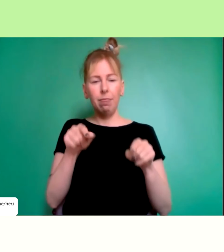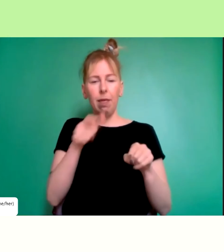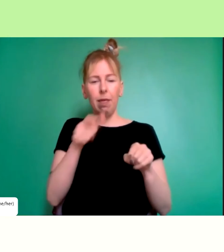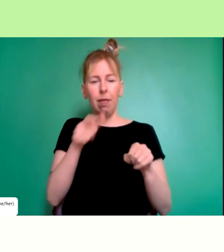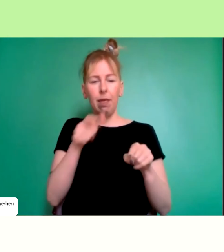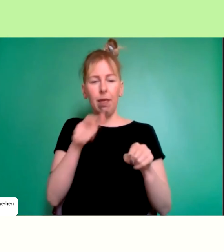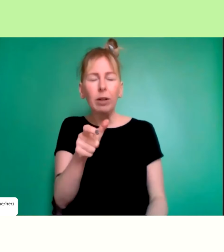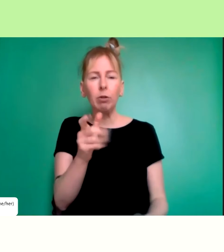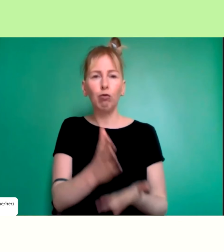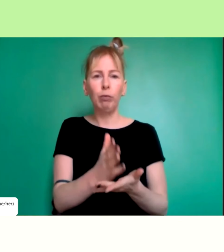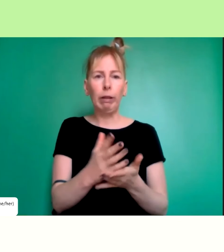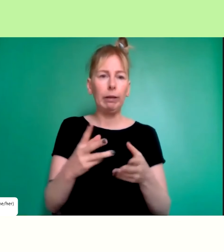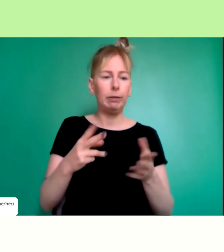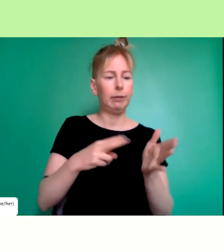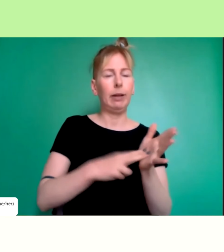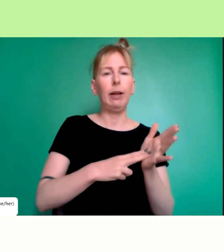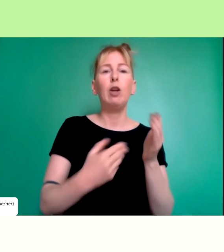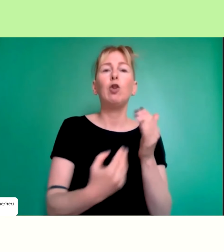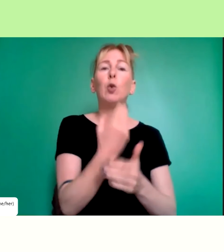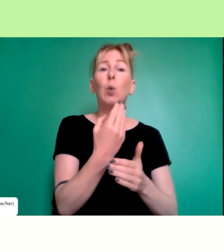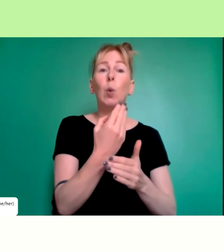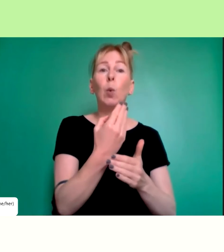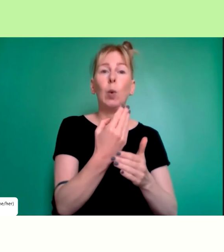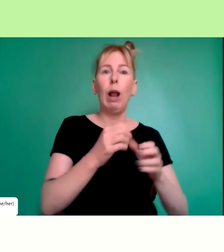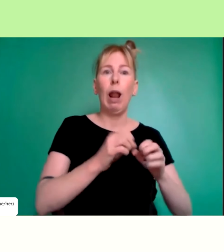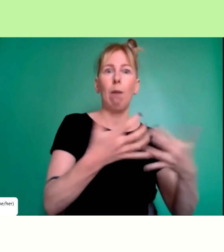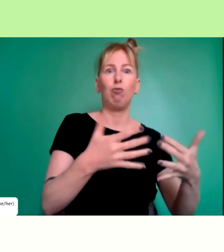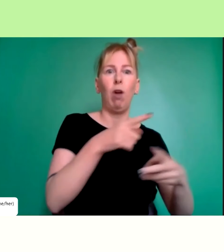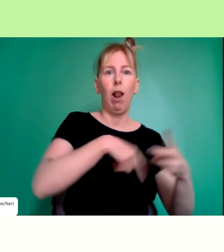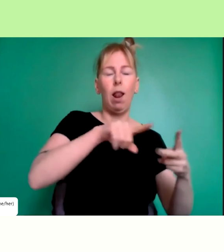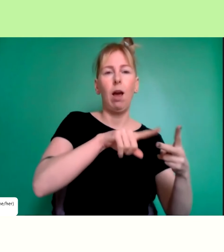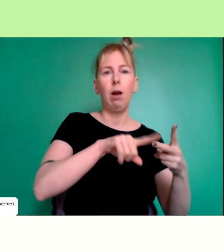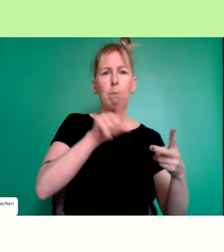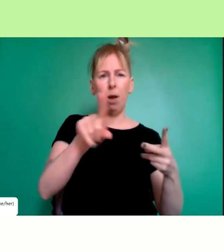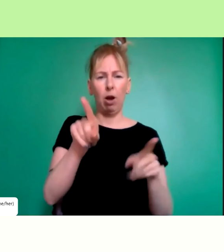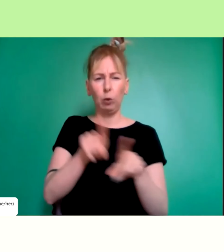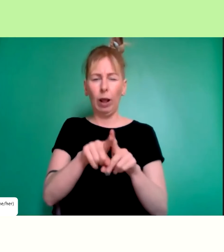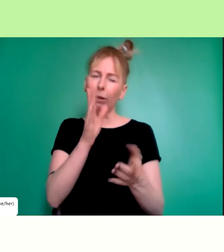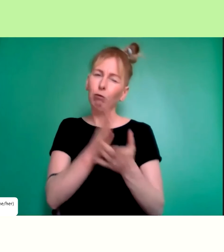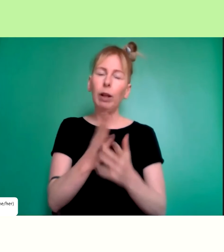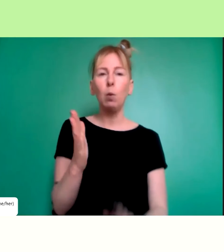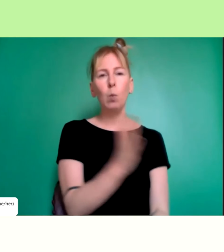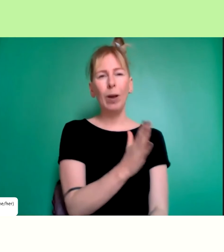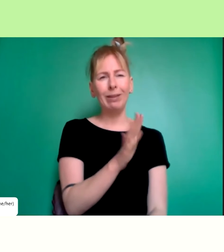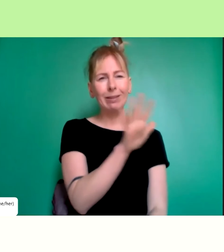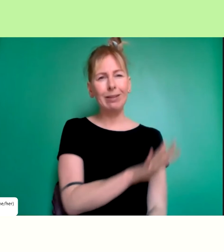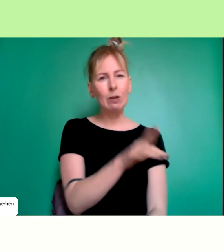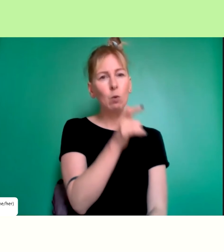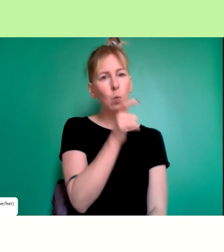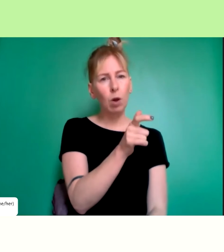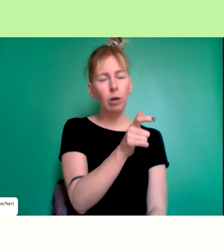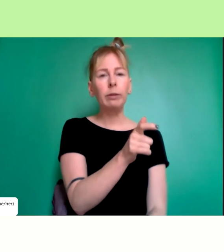but it's also a Western term like this, our understanding what care it's already a Western term. So and then just very briefly,